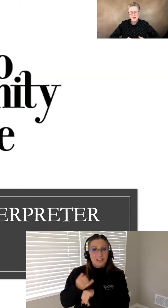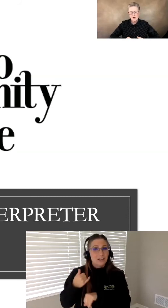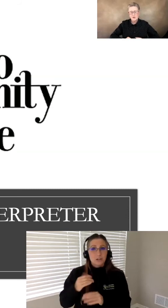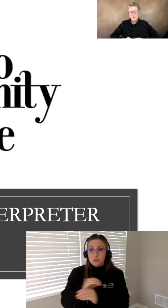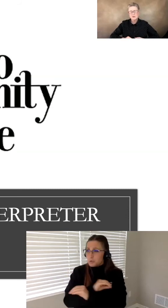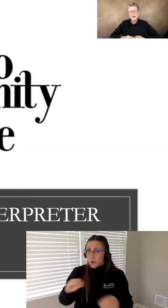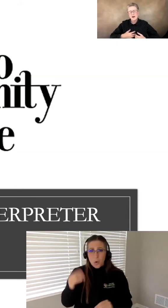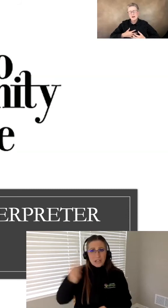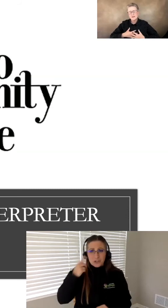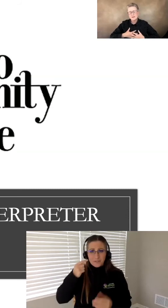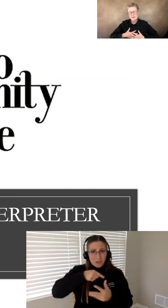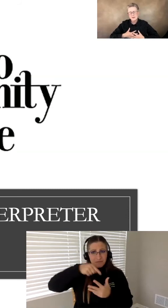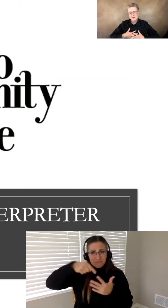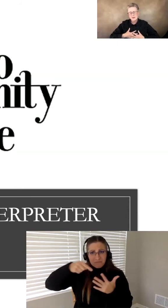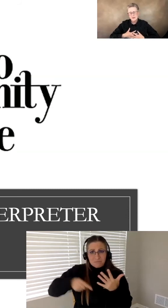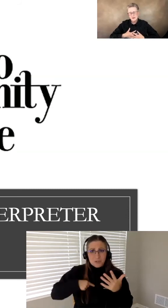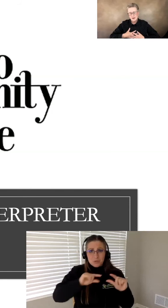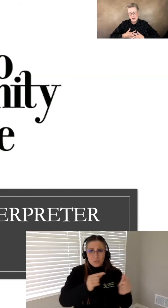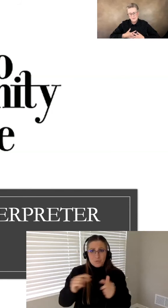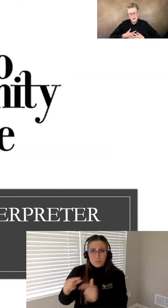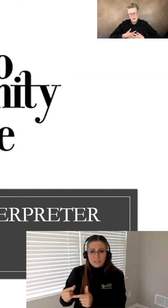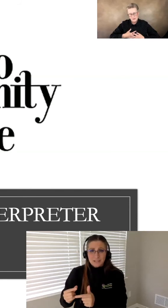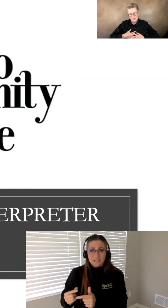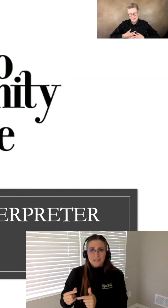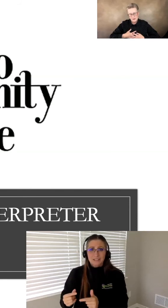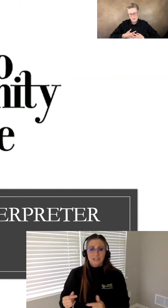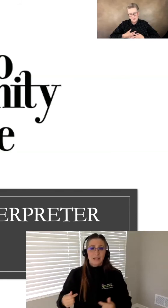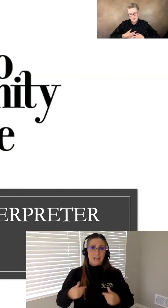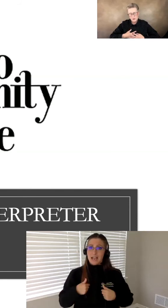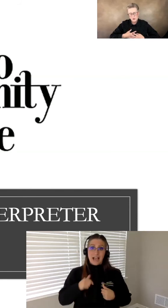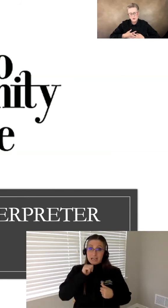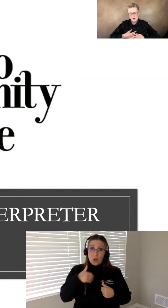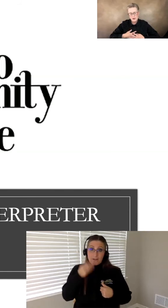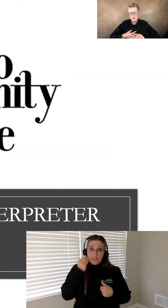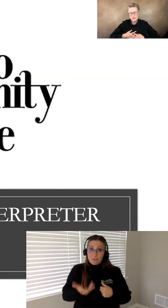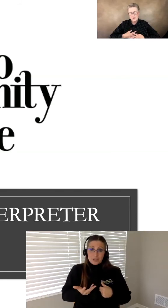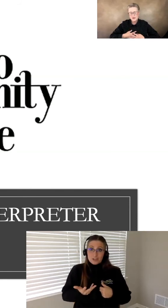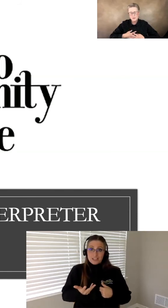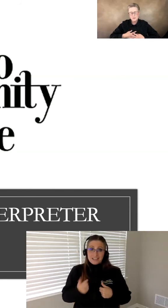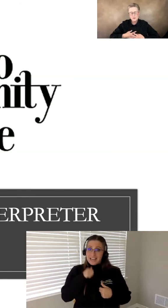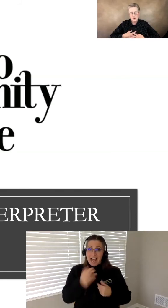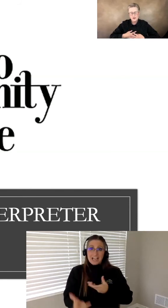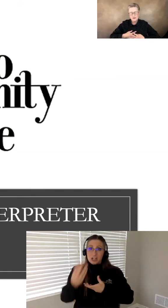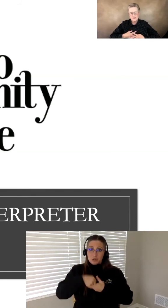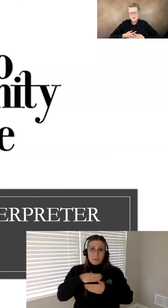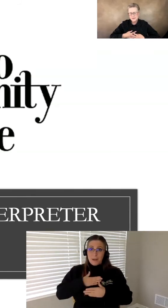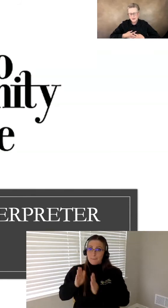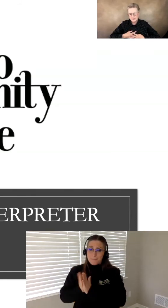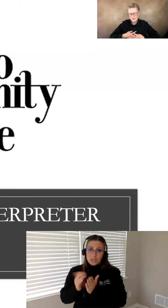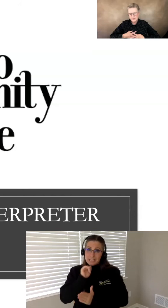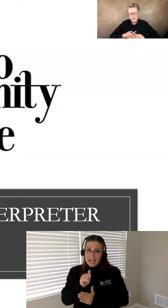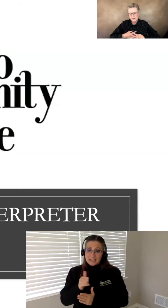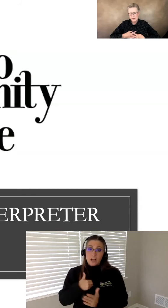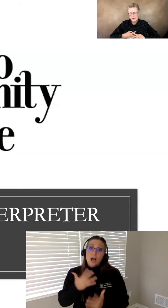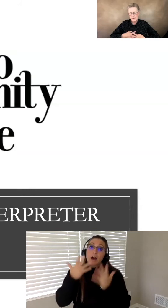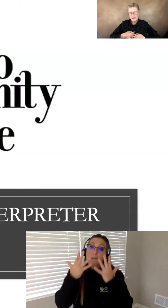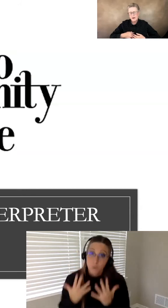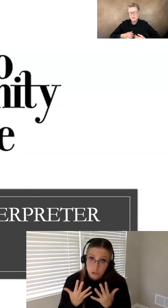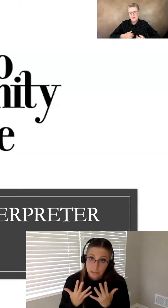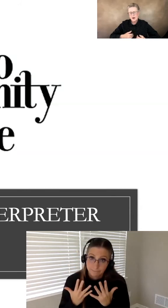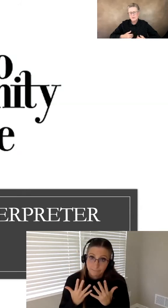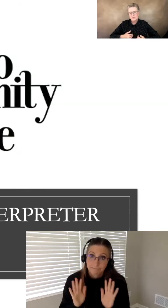of those and I didn't have that information nor did I include that in my book sadly and